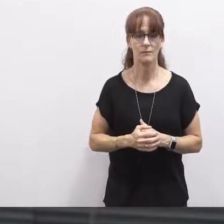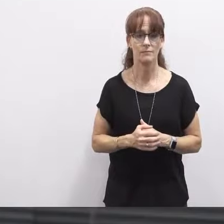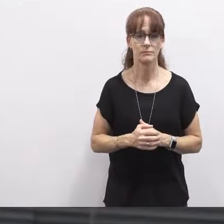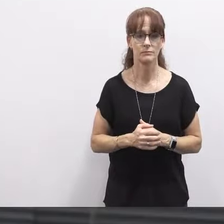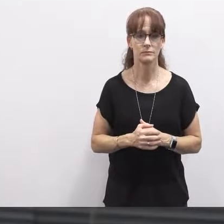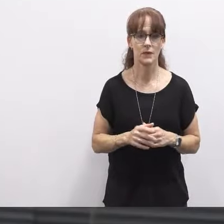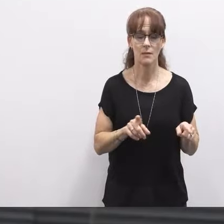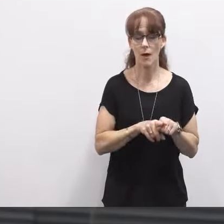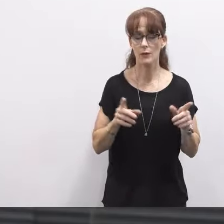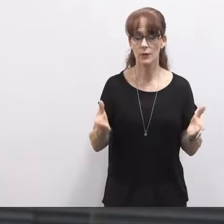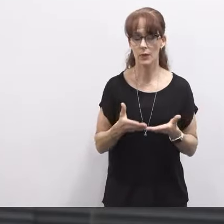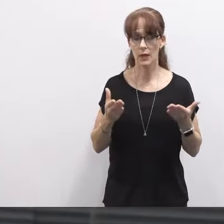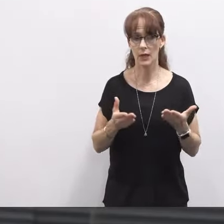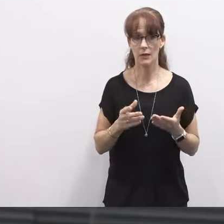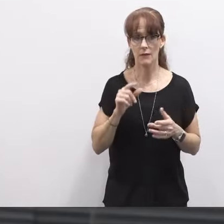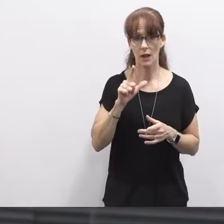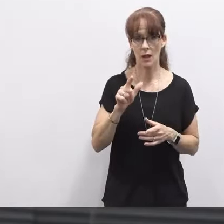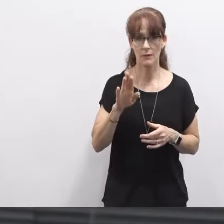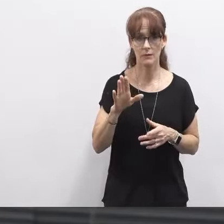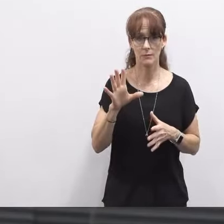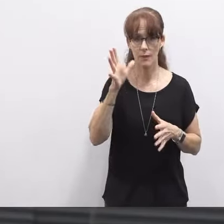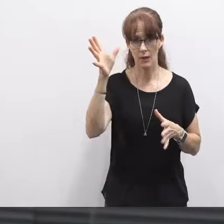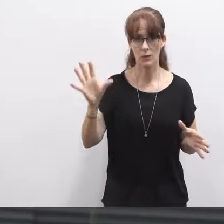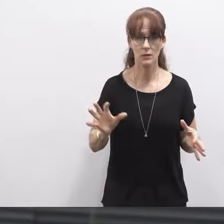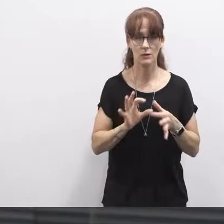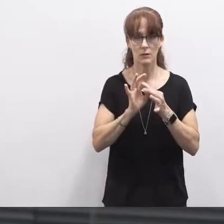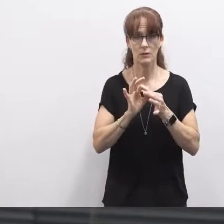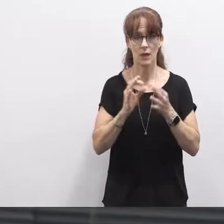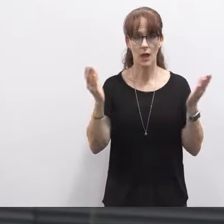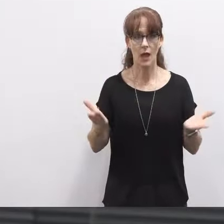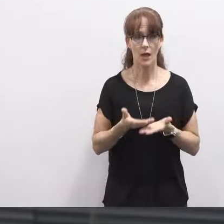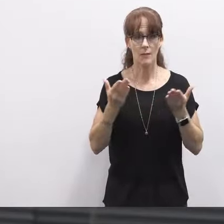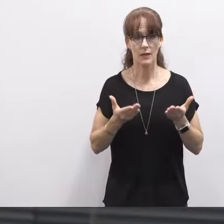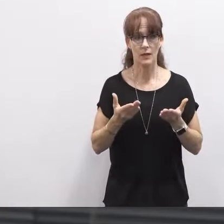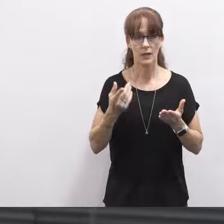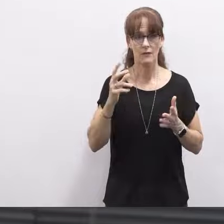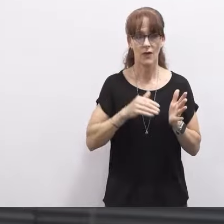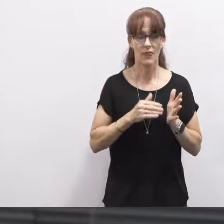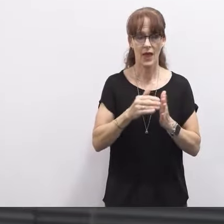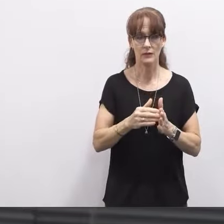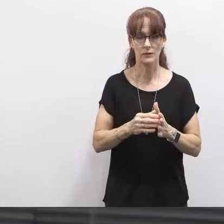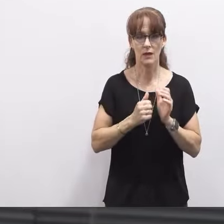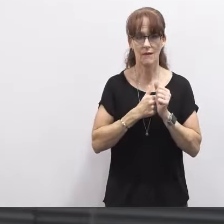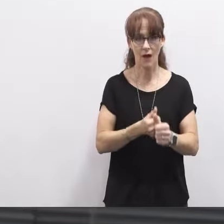I'm also here on behalf of Long Beach Parents United. I'm here on behalf of the thousands that are following us.